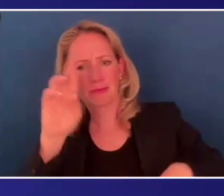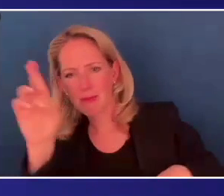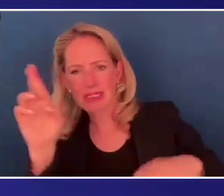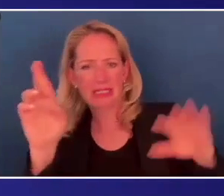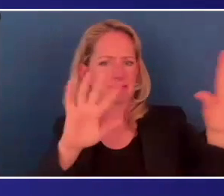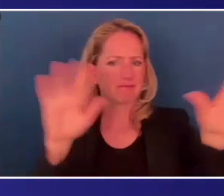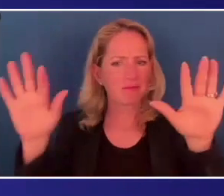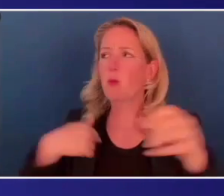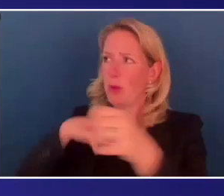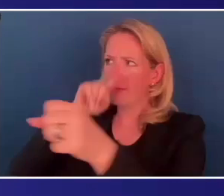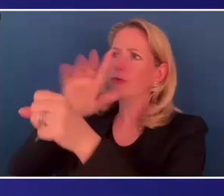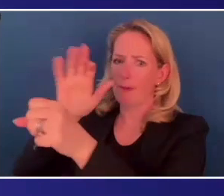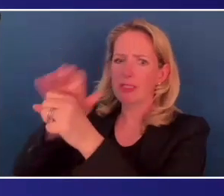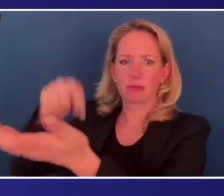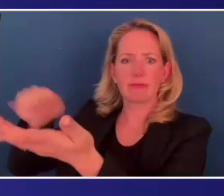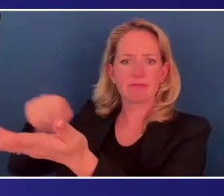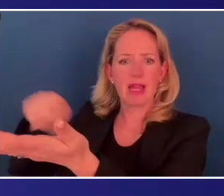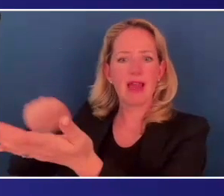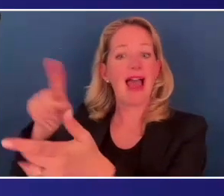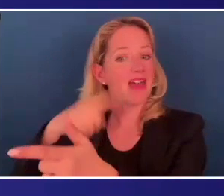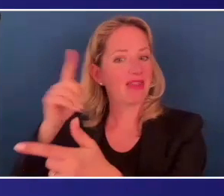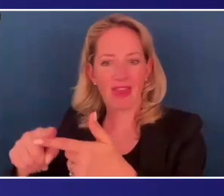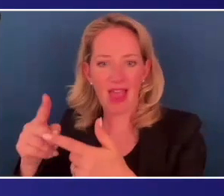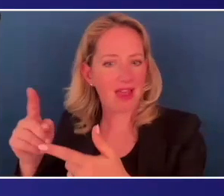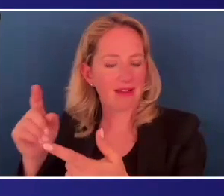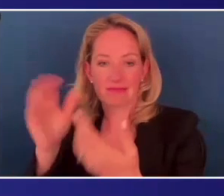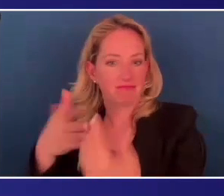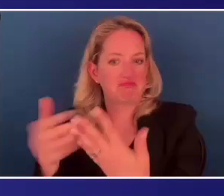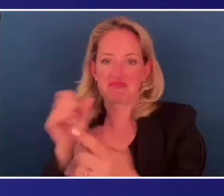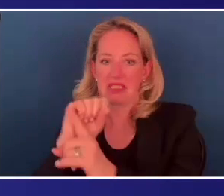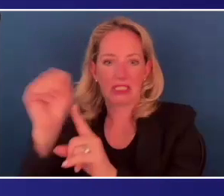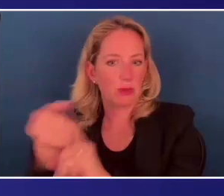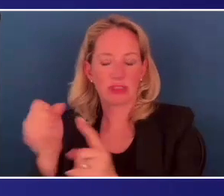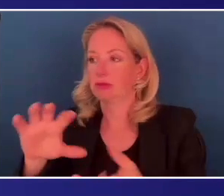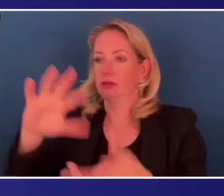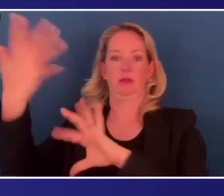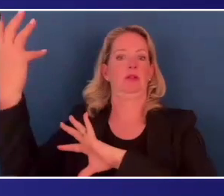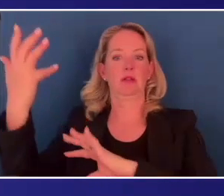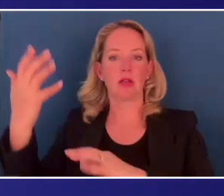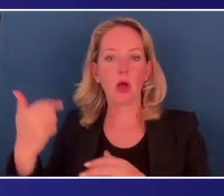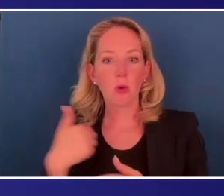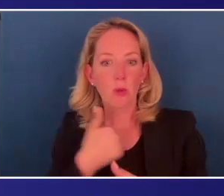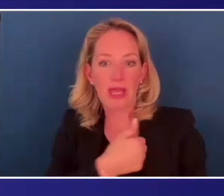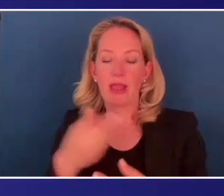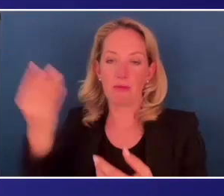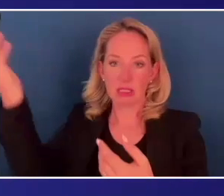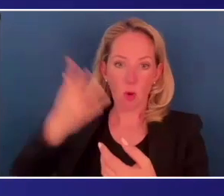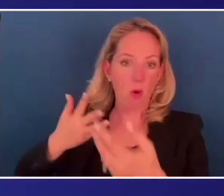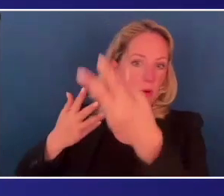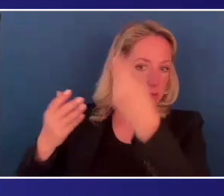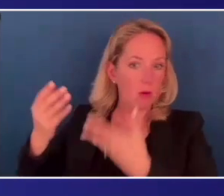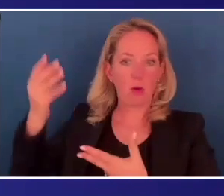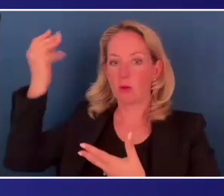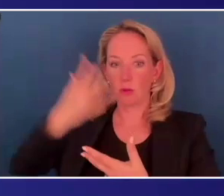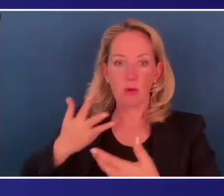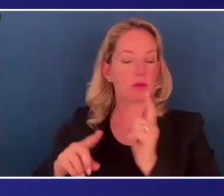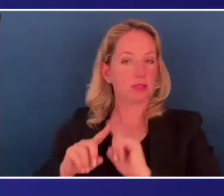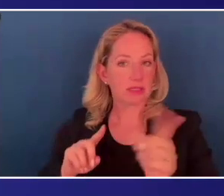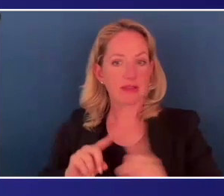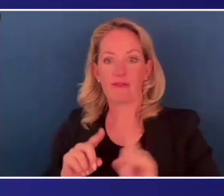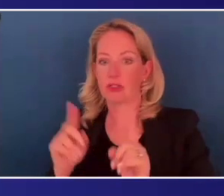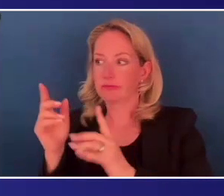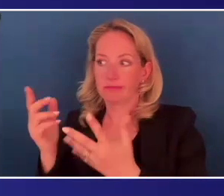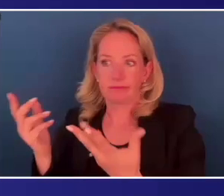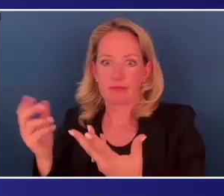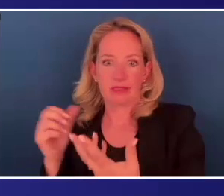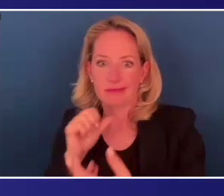And nearly every turn we have been given information about our obligations by those managing our dead that has been inconsistent or in the worst cases simply untrue.